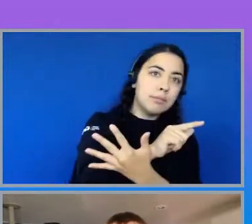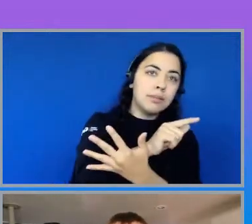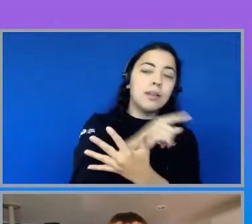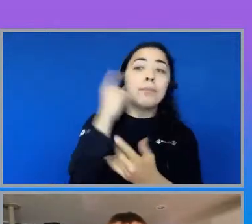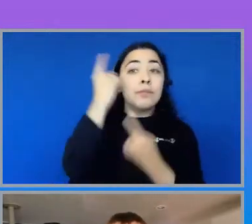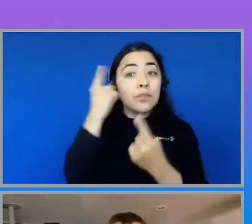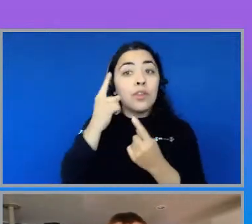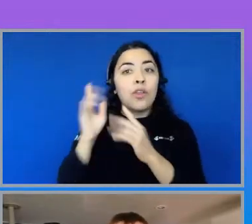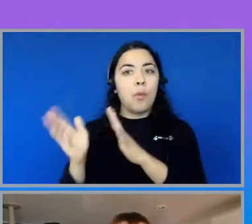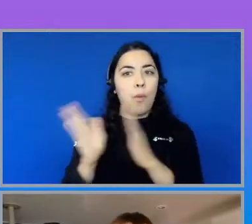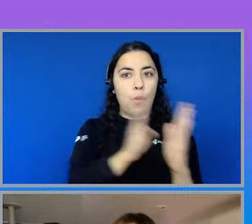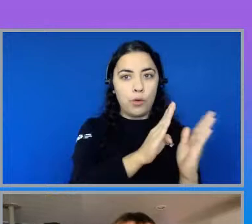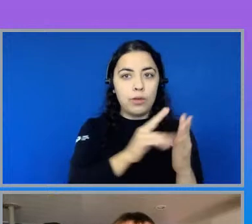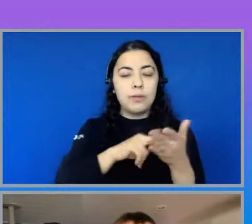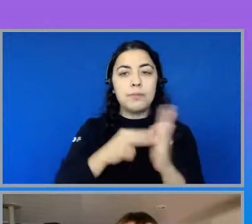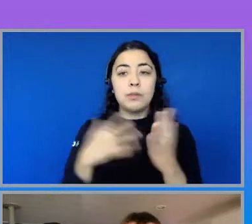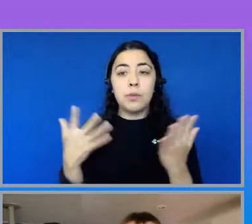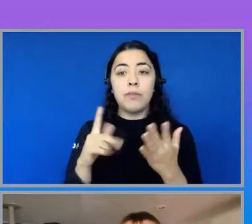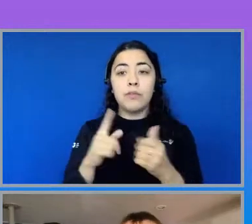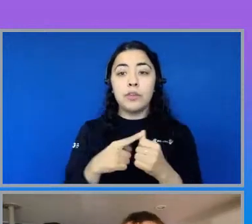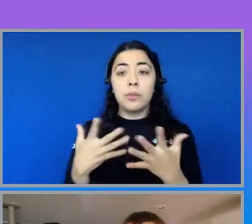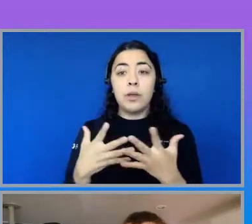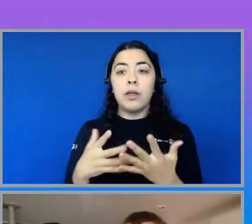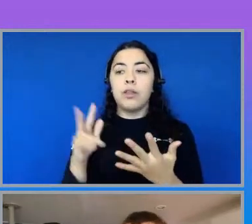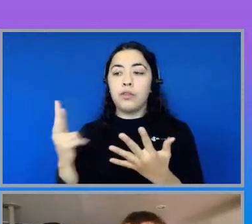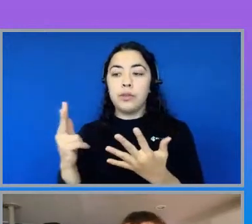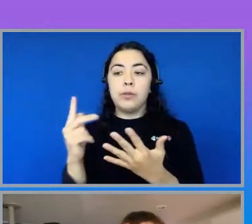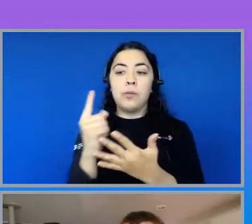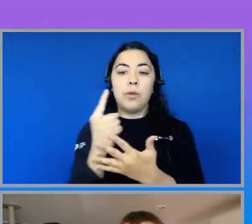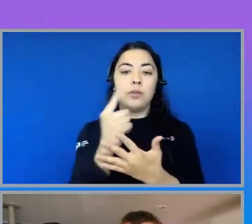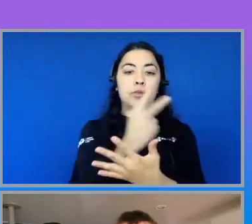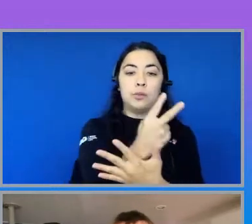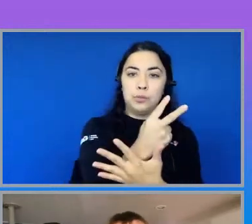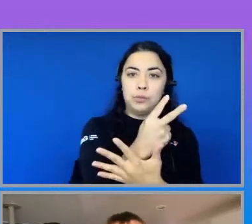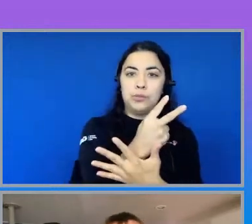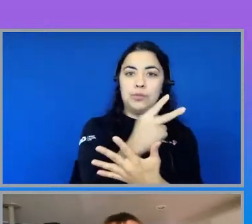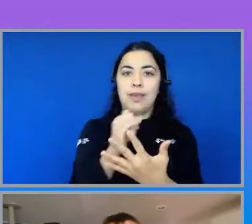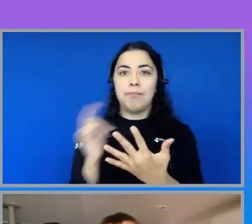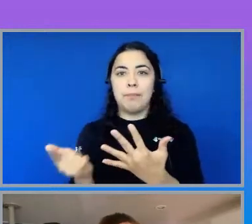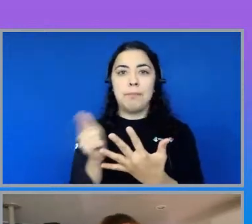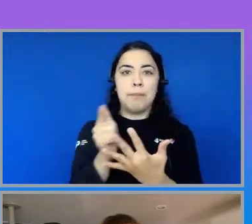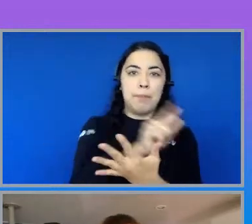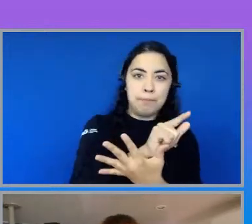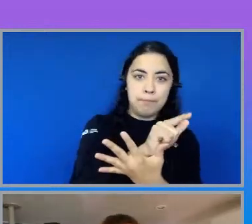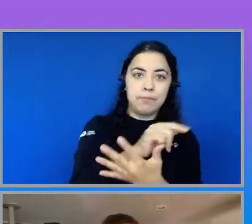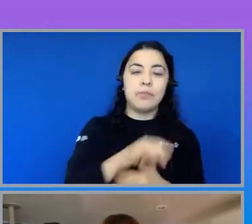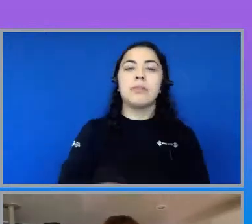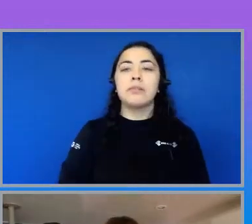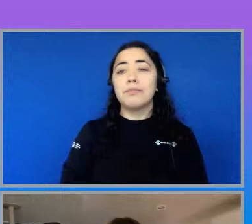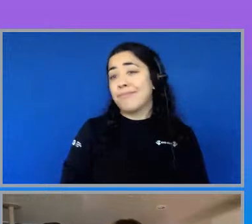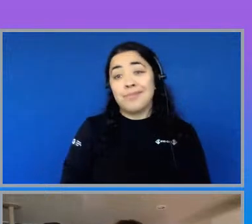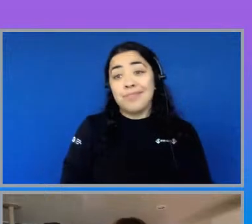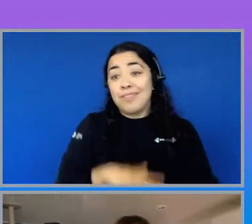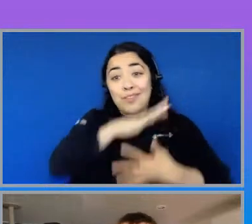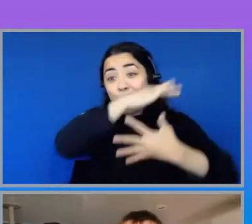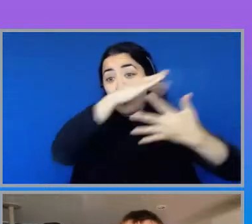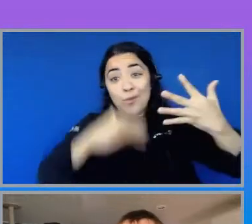into account. So that means that we're going 312. So that's all